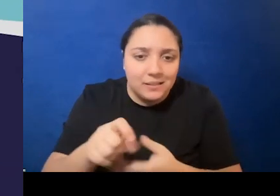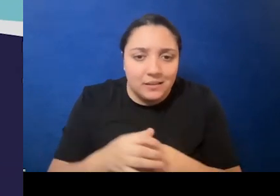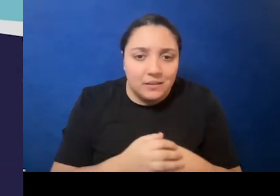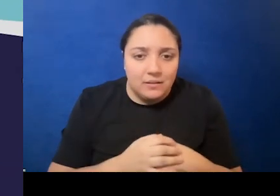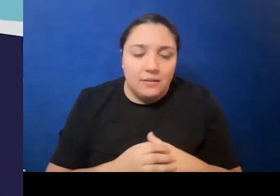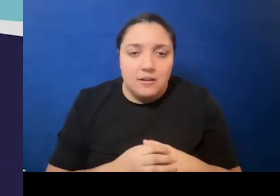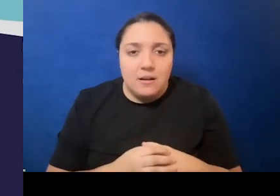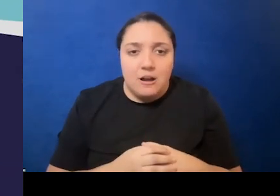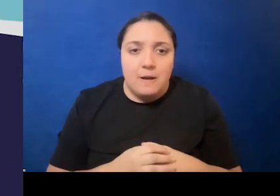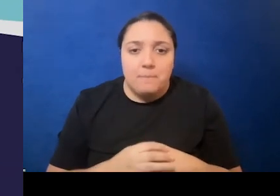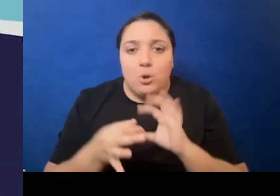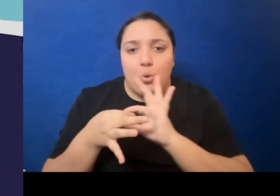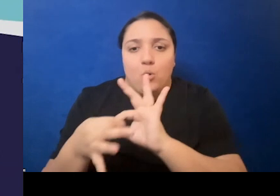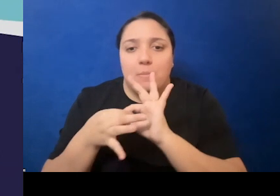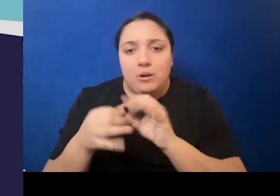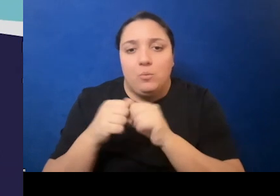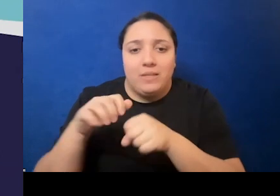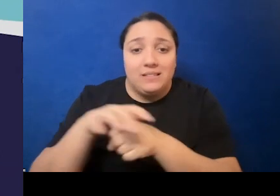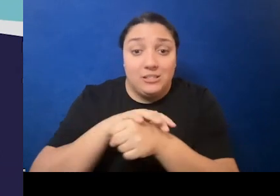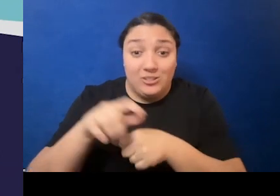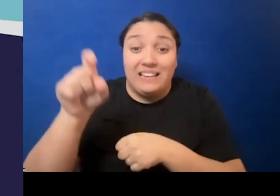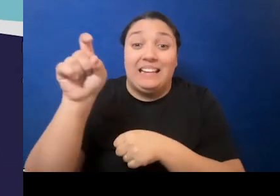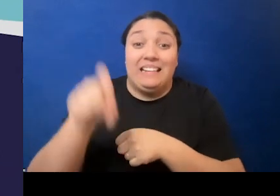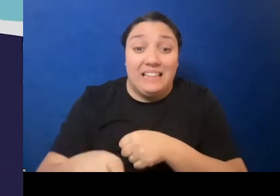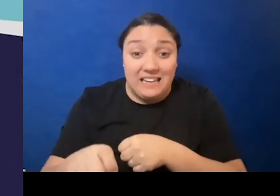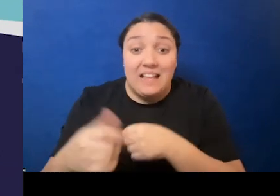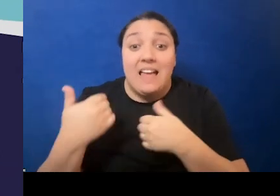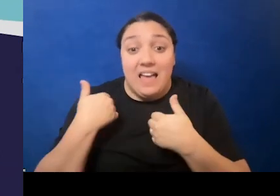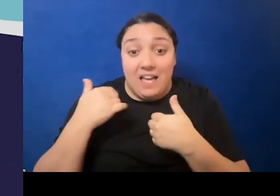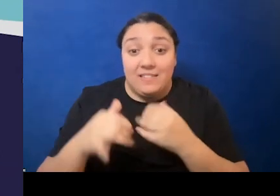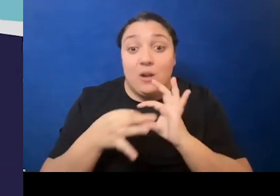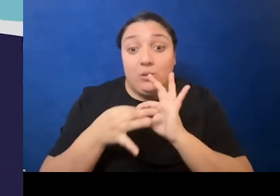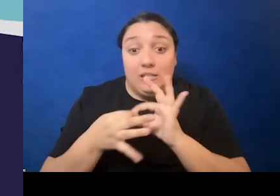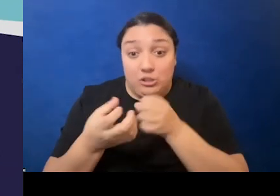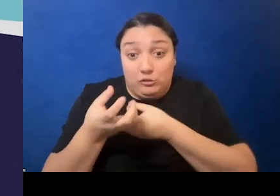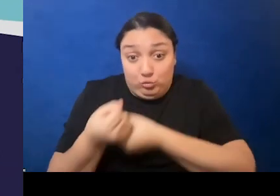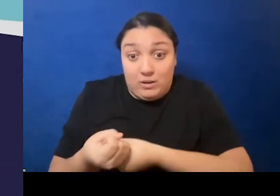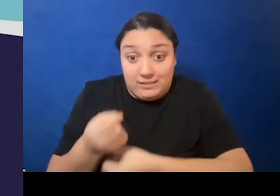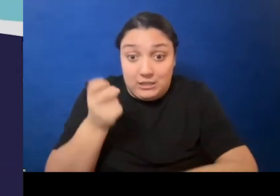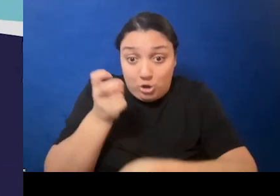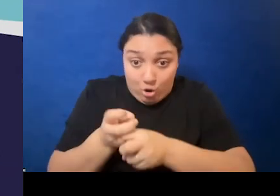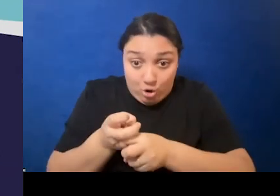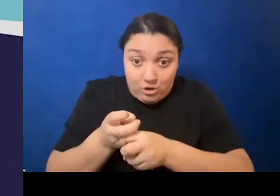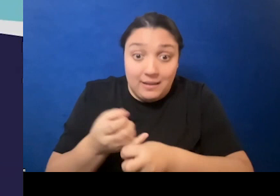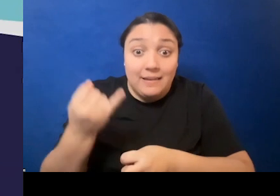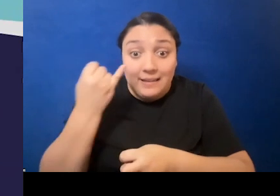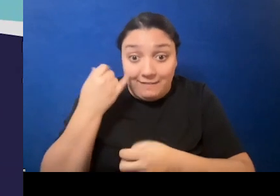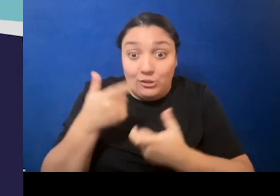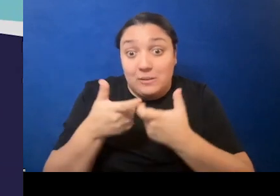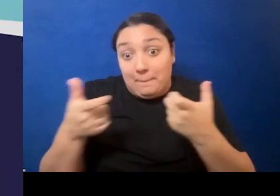COOPERATING WITH THE DISTRICT IS ESSENTIAL AND HAVING THAT RELATIONSHIP OF TRUST, WHICH IS SOMETIMES HARD WHEN THERE IS A SUCH A SIGNIFICANT ISSUE BUT IT